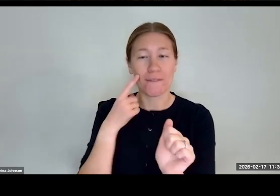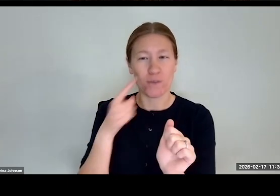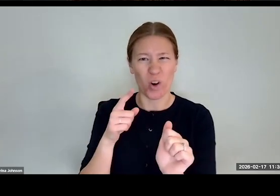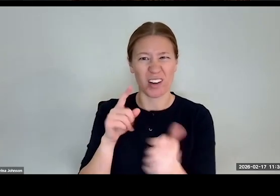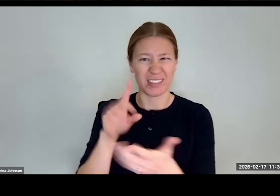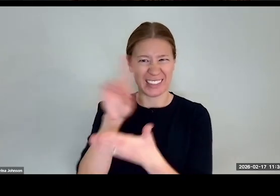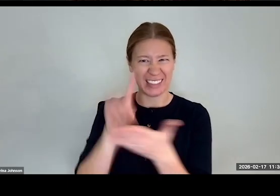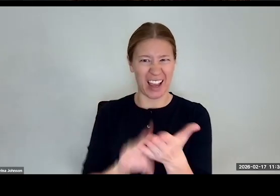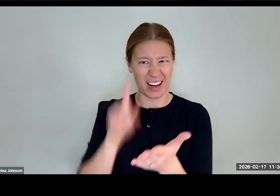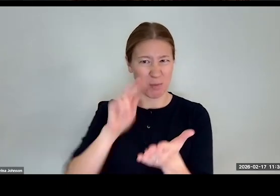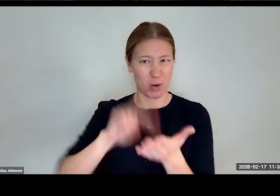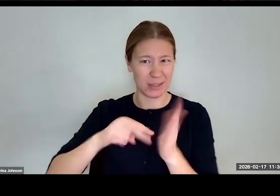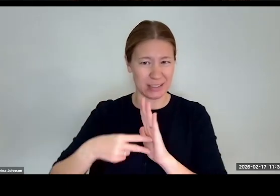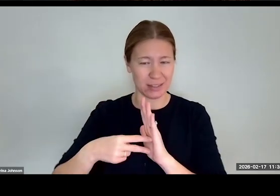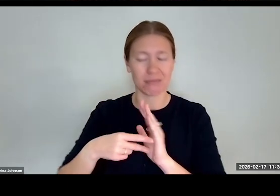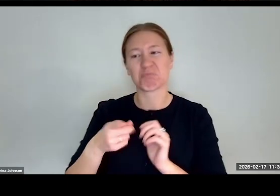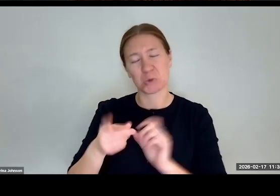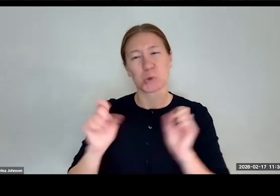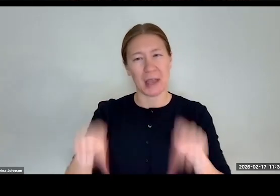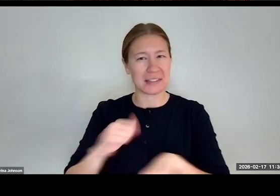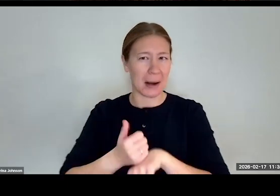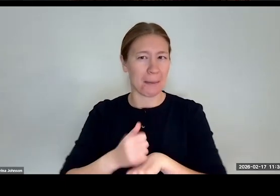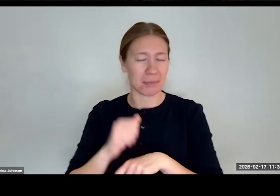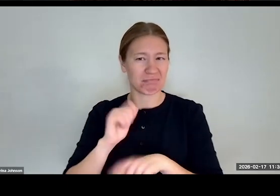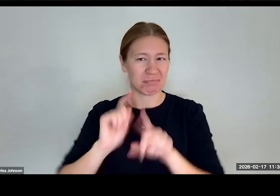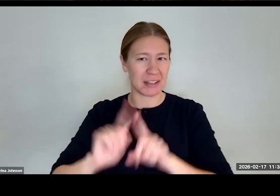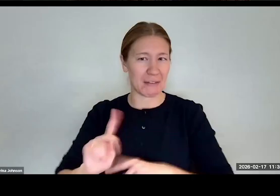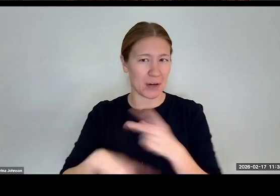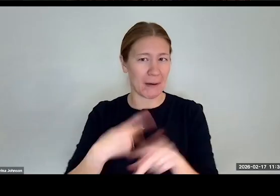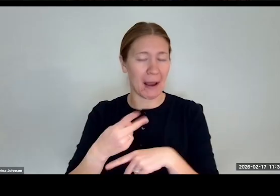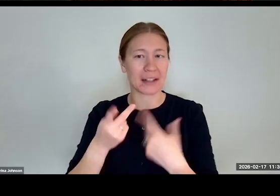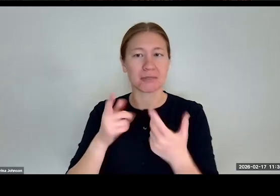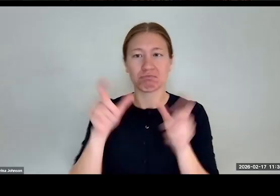There are other FE functions we can use for that like text boxes and columns.